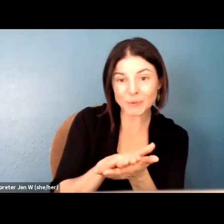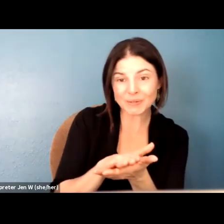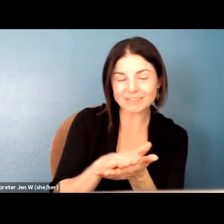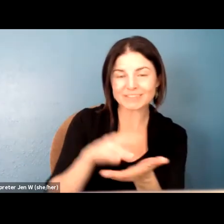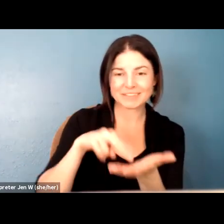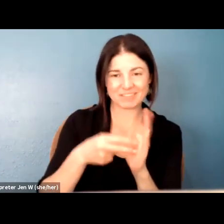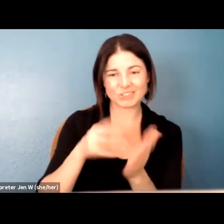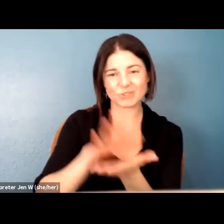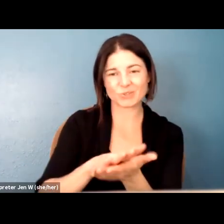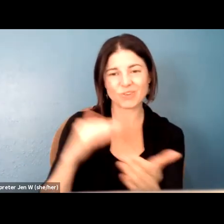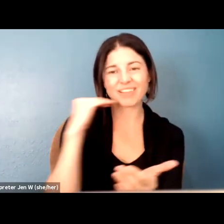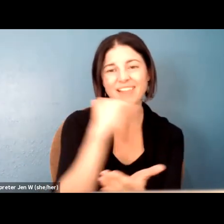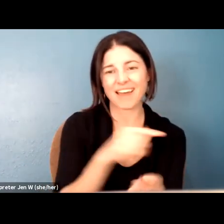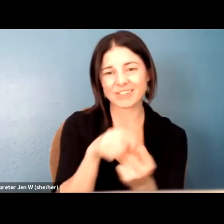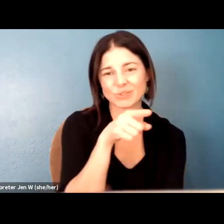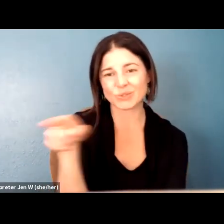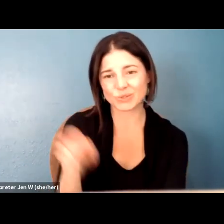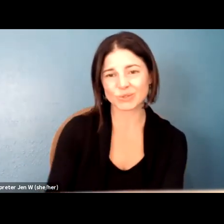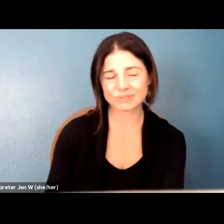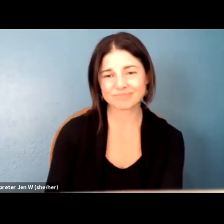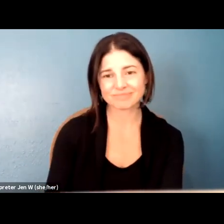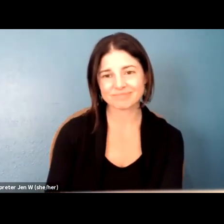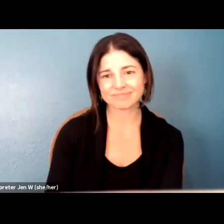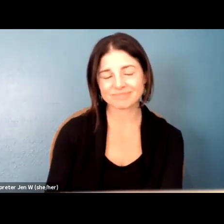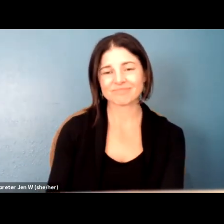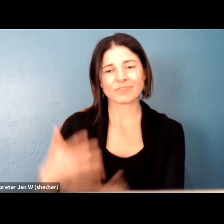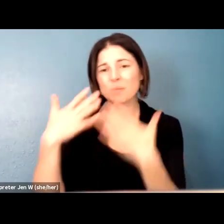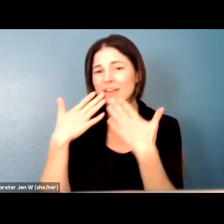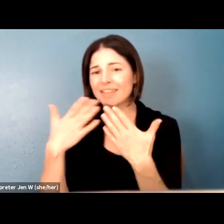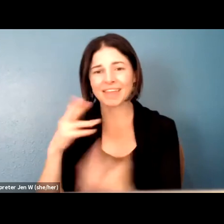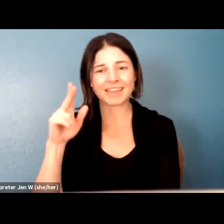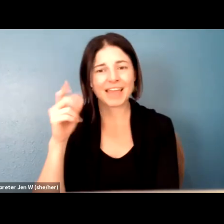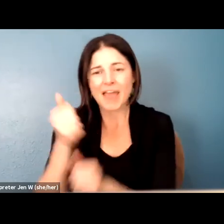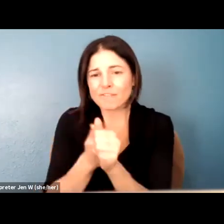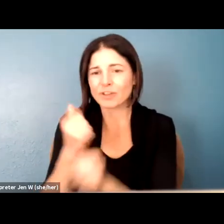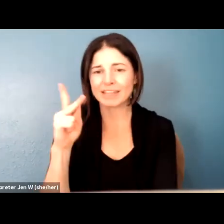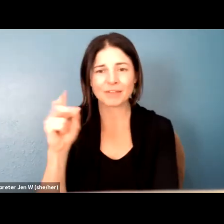thank every K 12 teacher who has punctured these lies, trust to